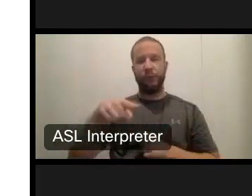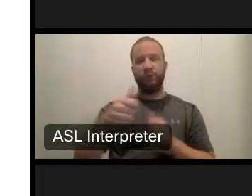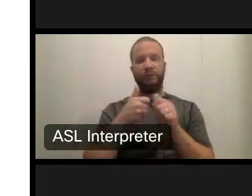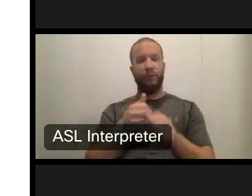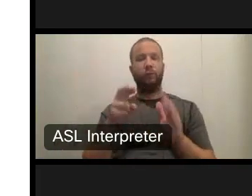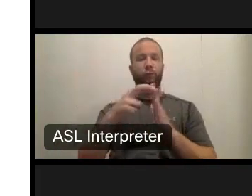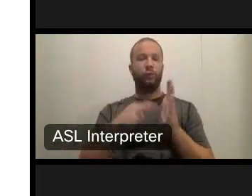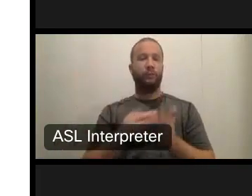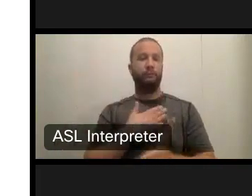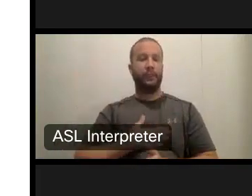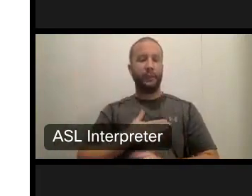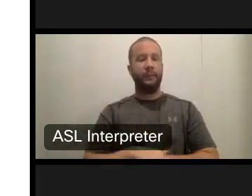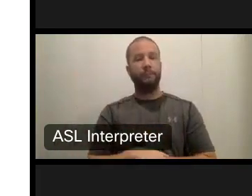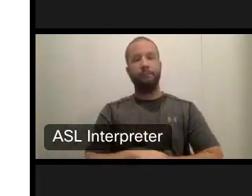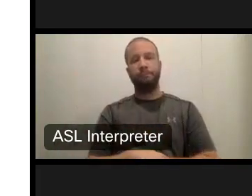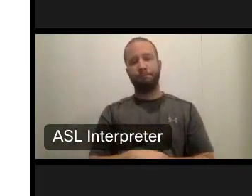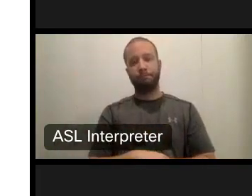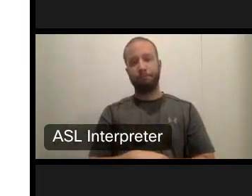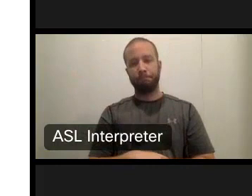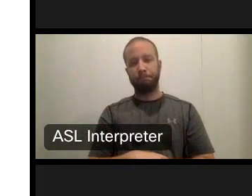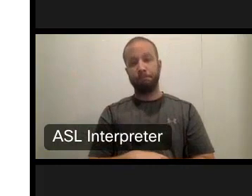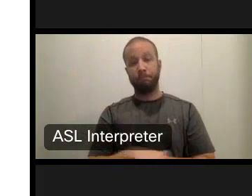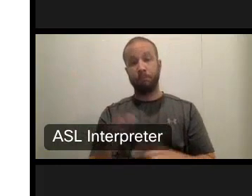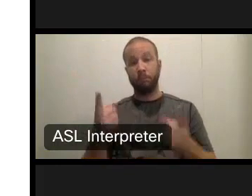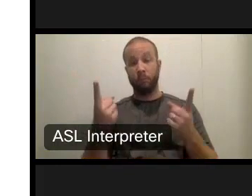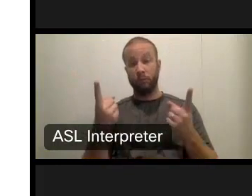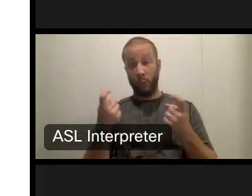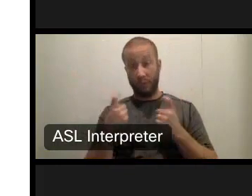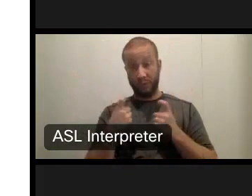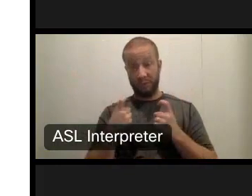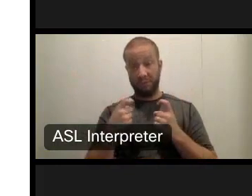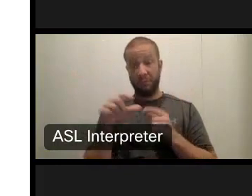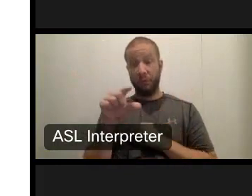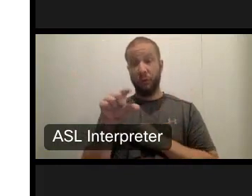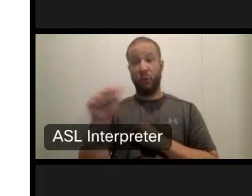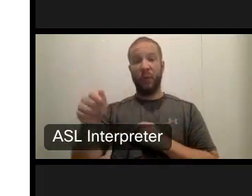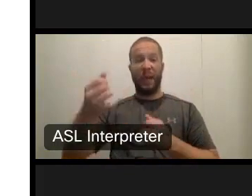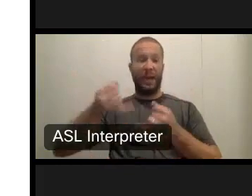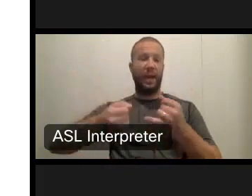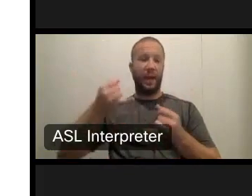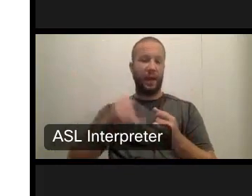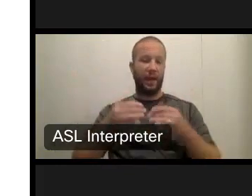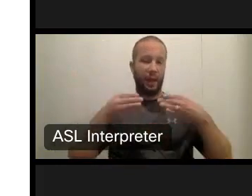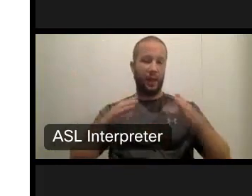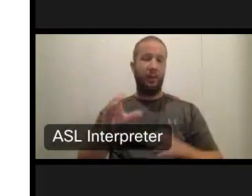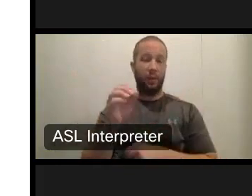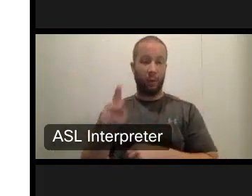if you have a question during the presentation send it via the Q a feature to send a question